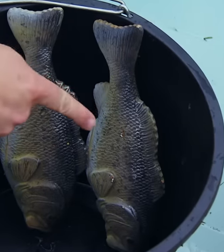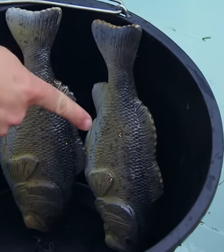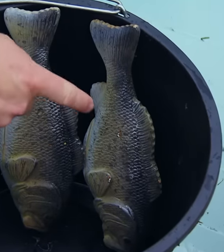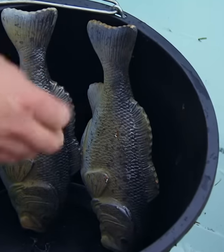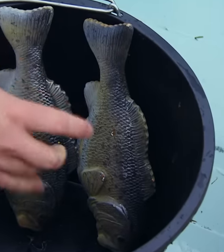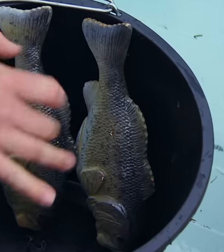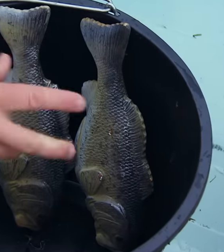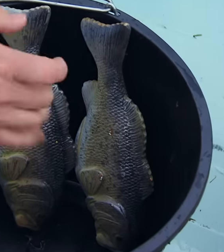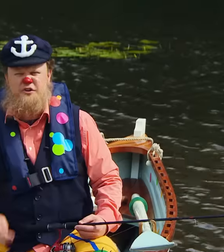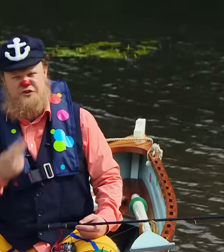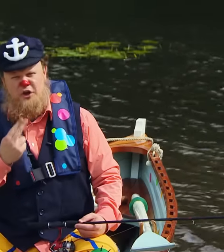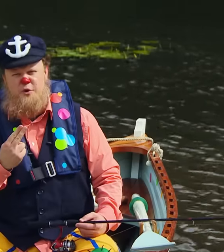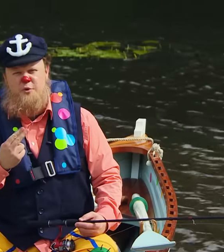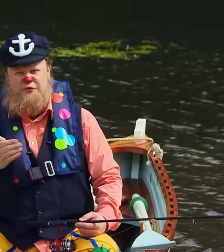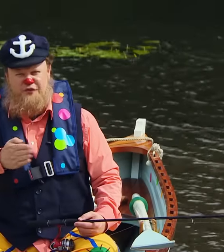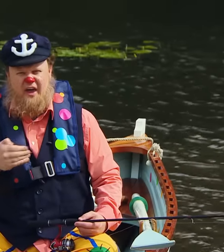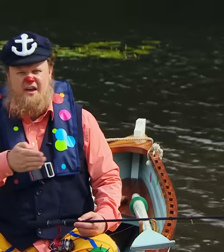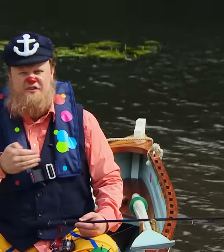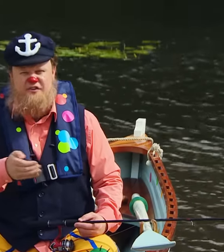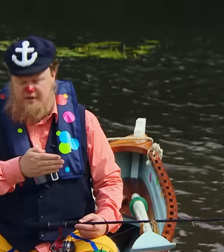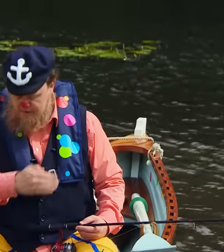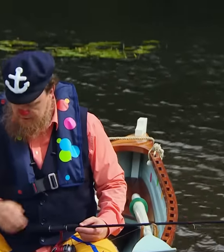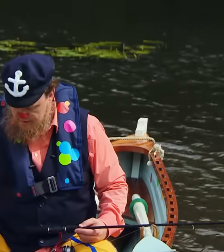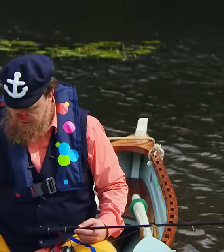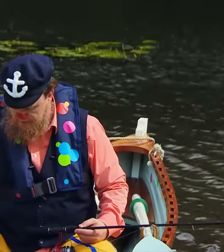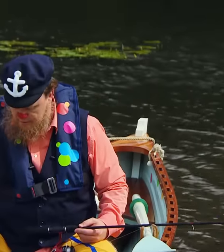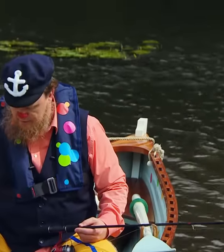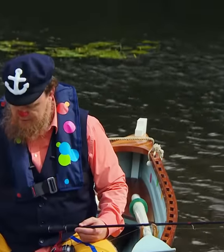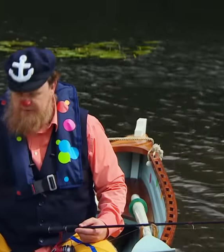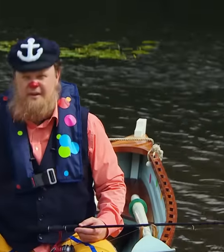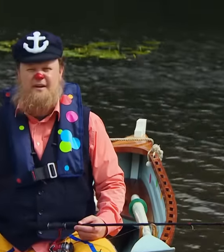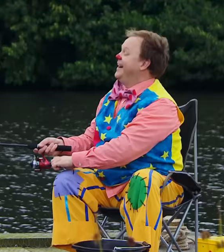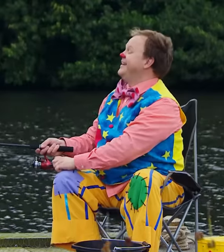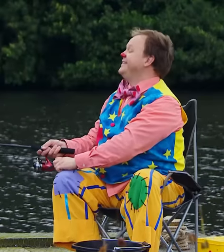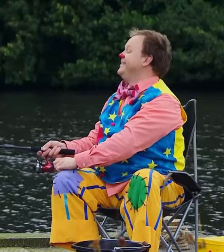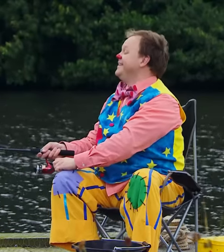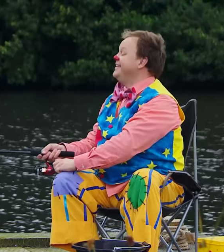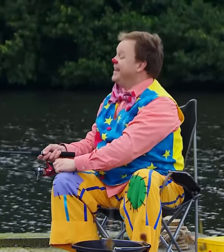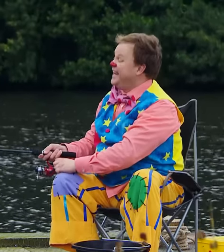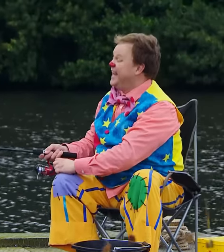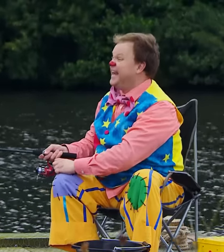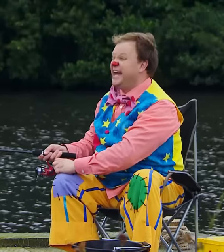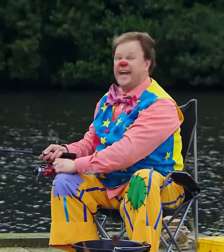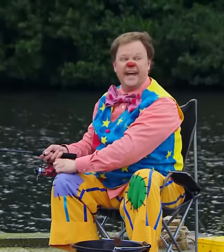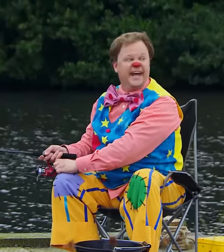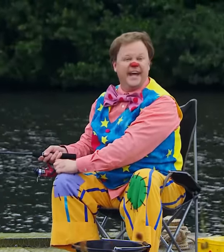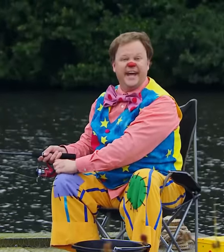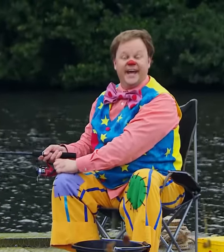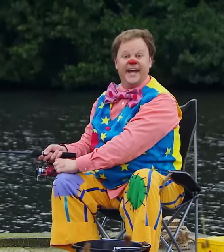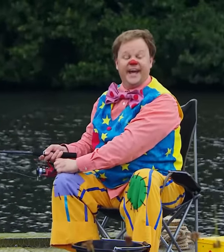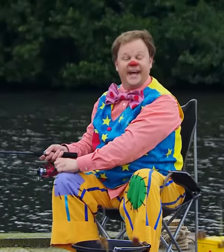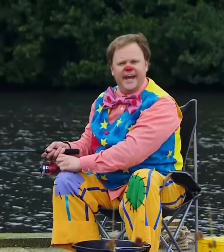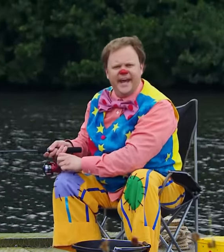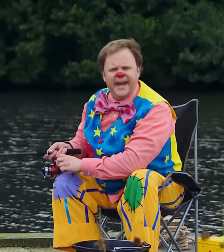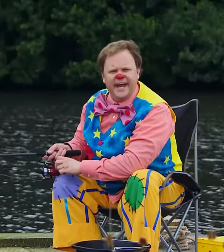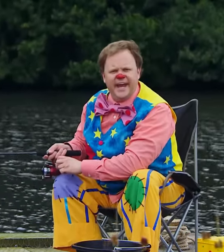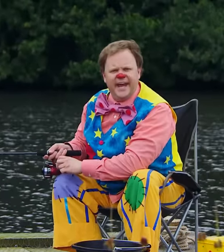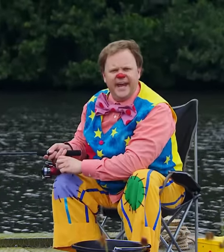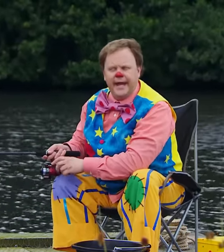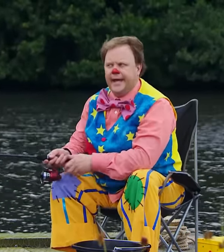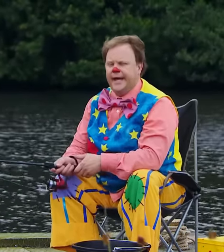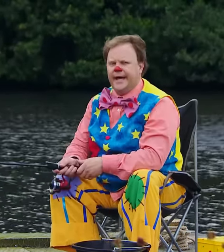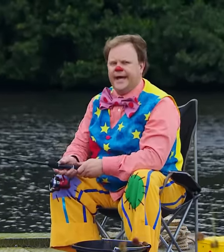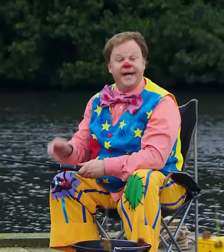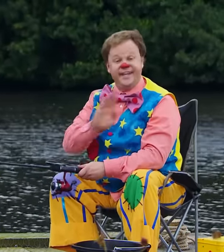two what two fish oh mr tumble have you seen fishermen tumbles missing fish uh